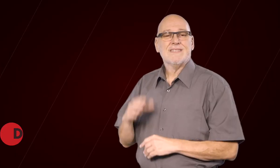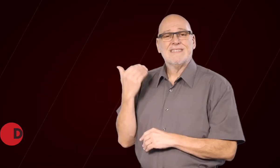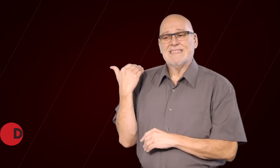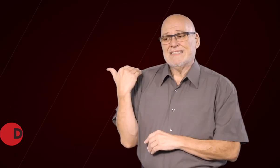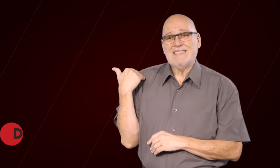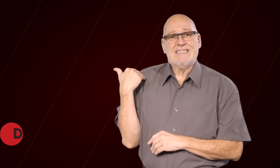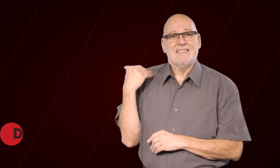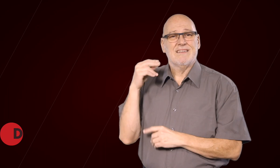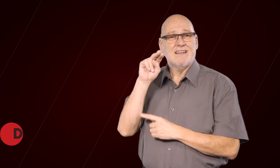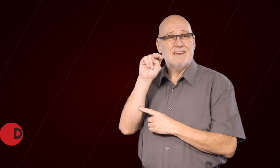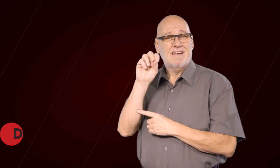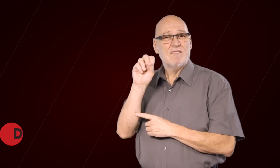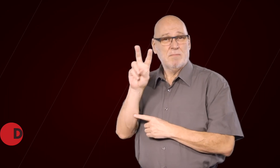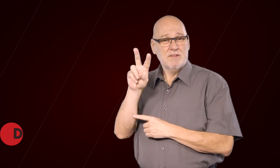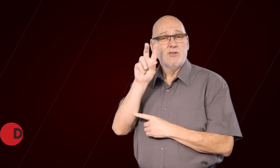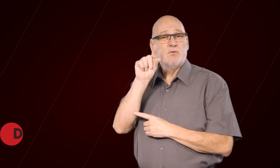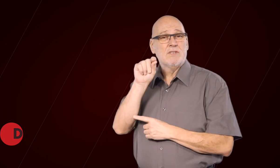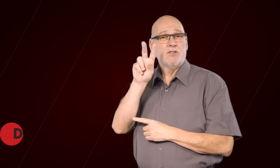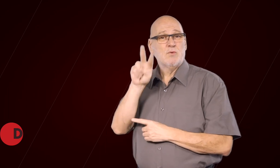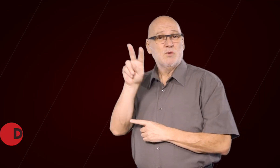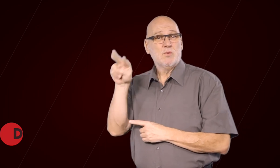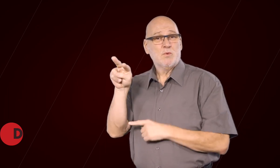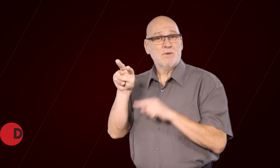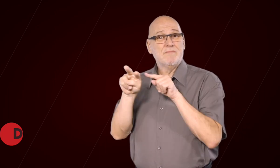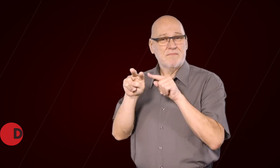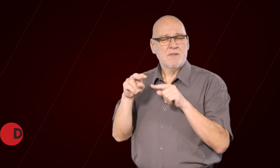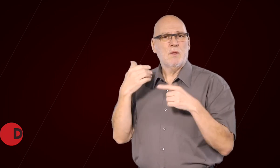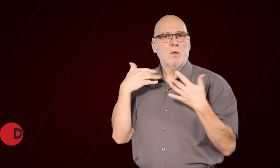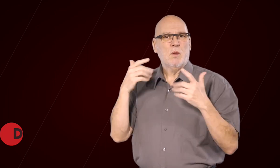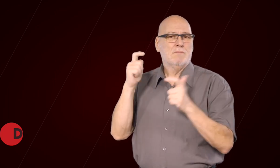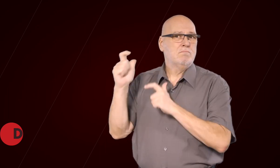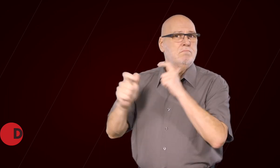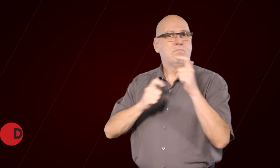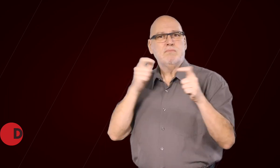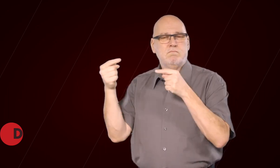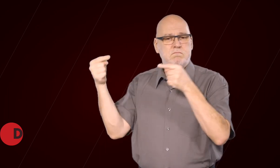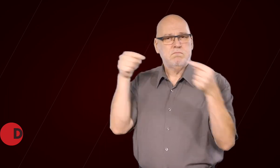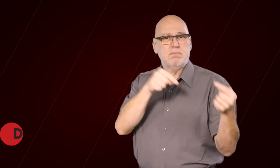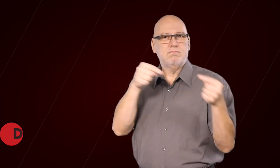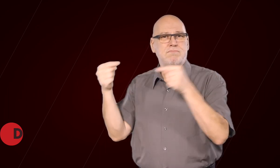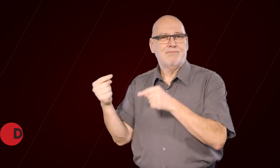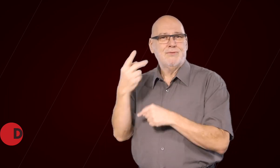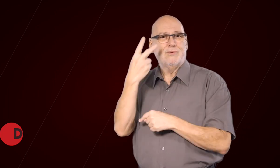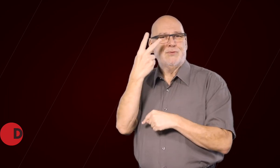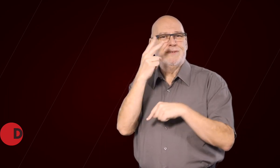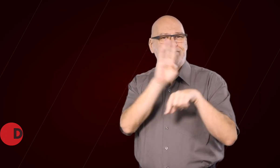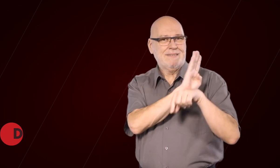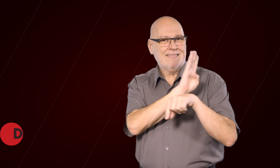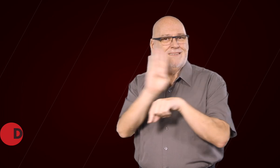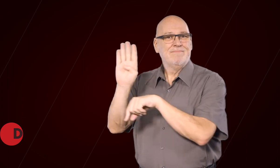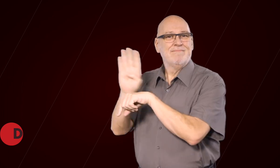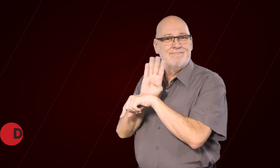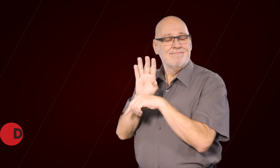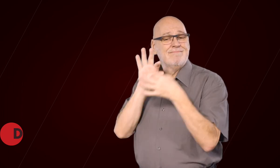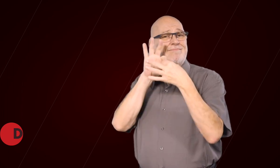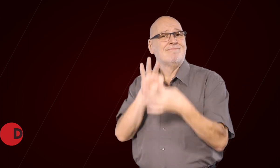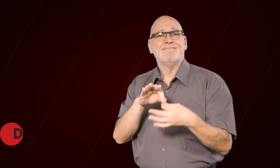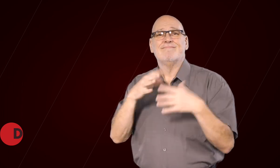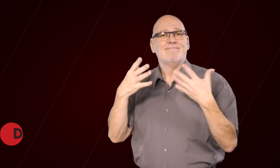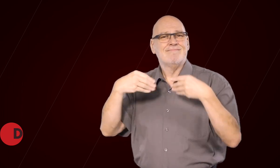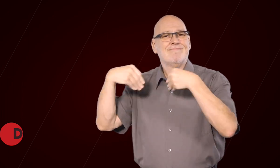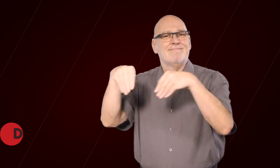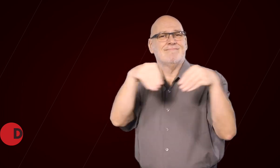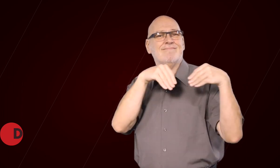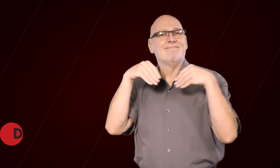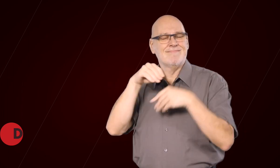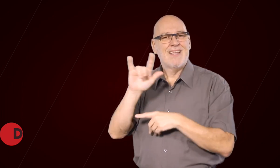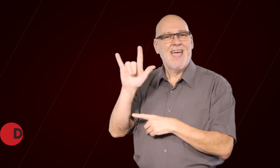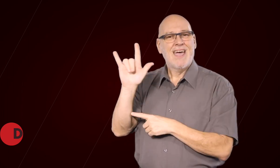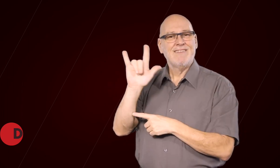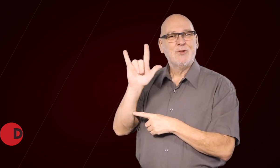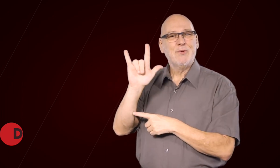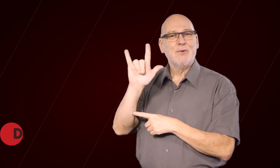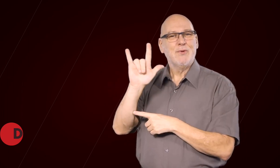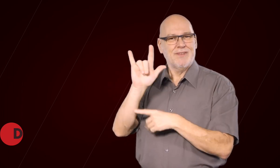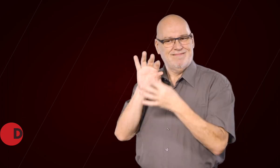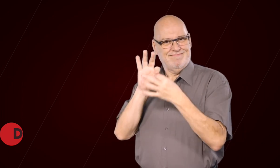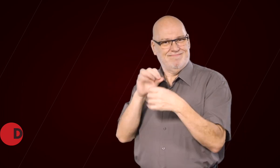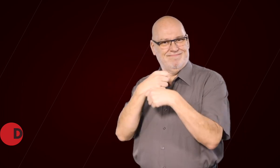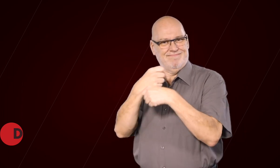[ANSELMO]: In November 2022, there was a dispute between two businesses